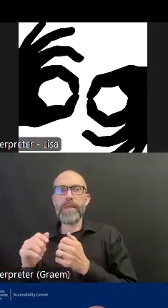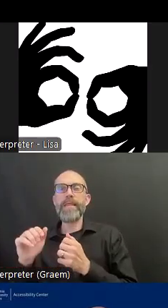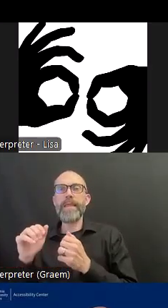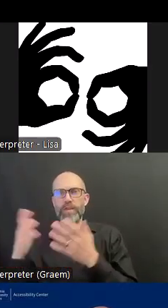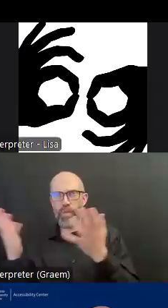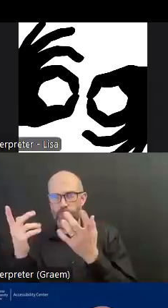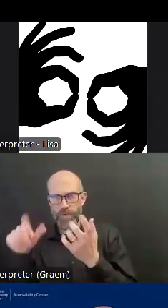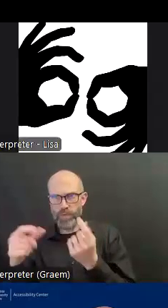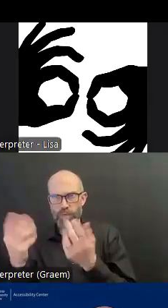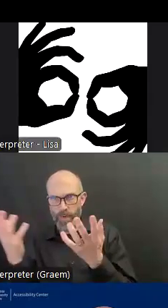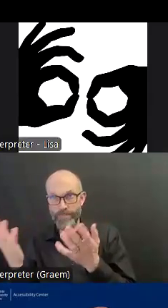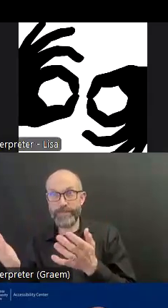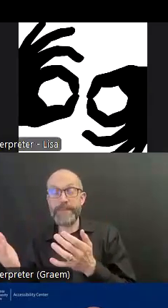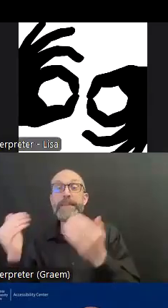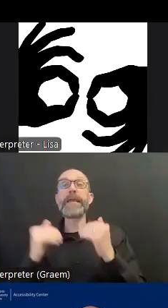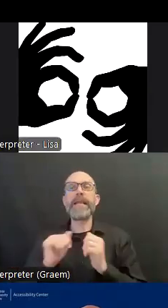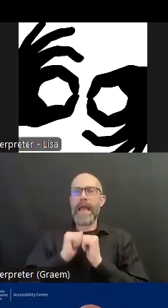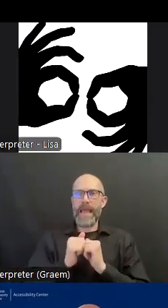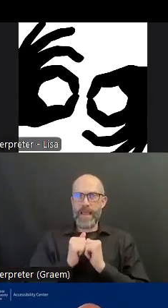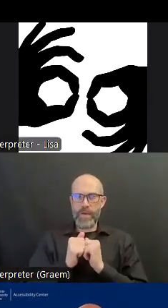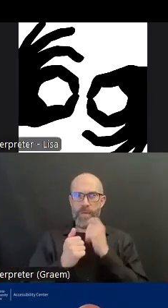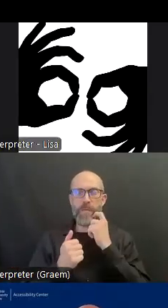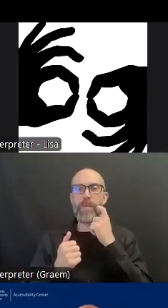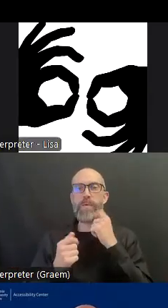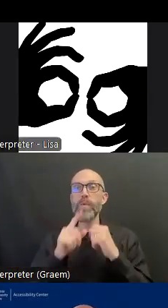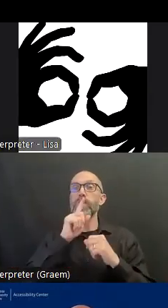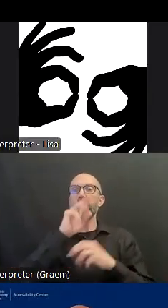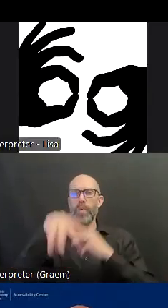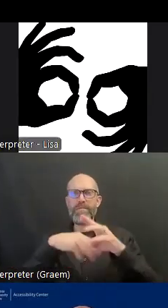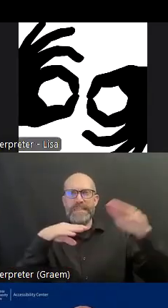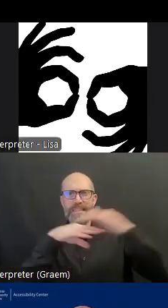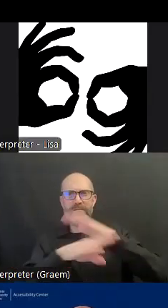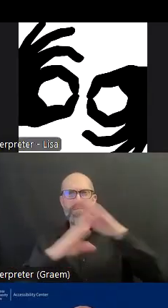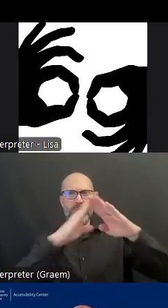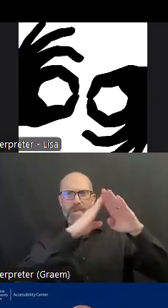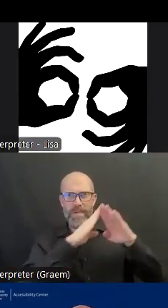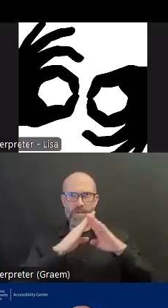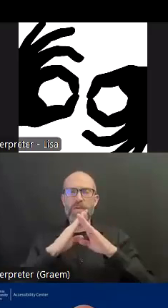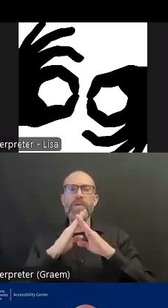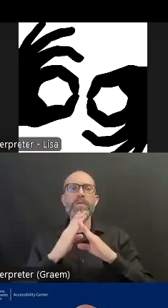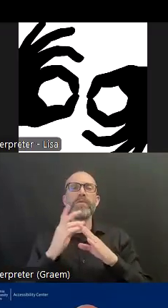So for identifying real-world accessibility barriers, it's all about validation.